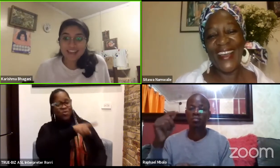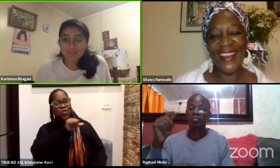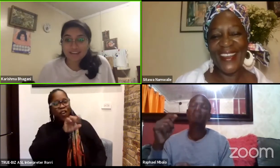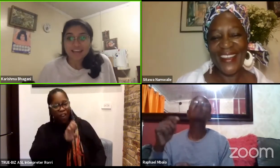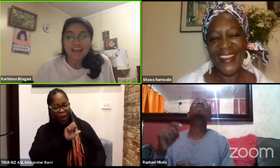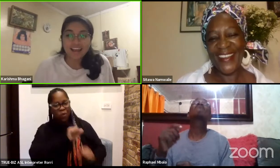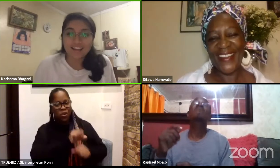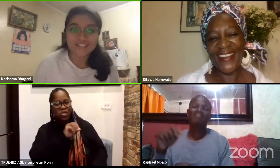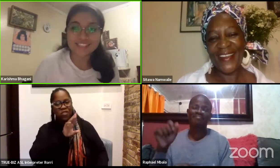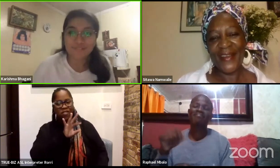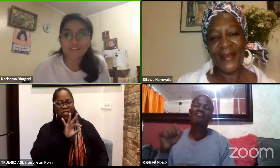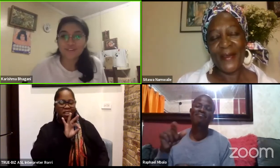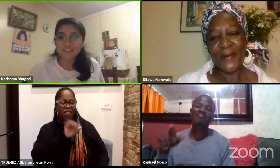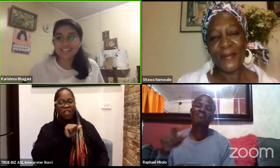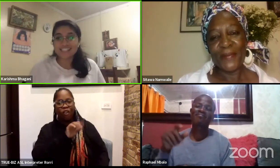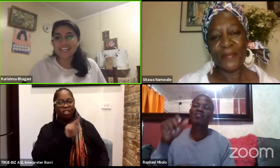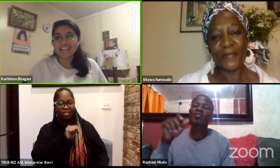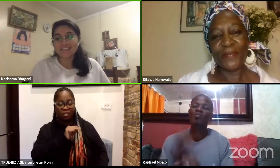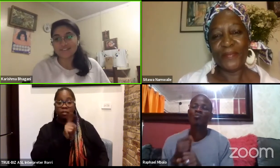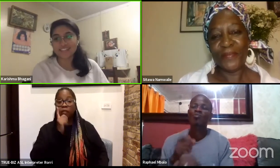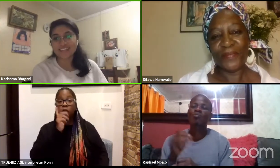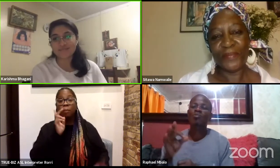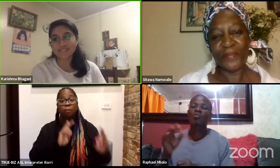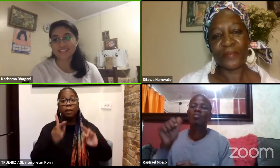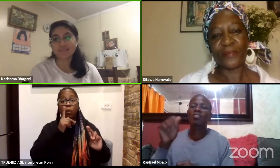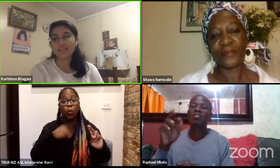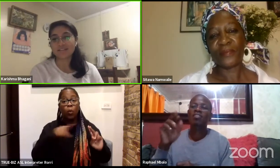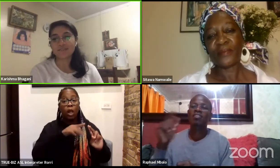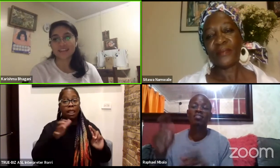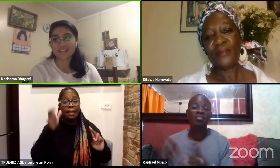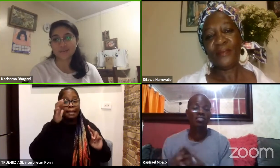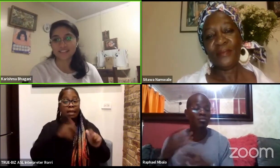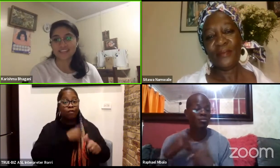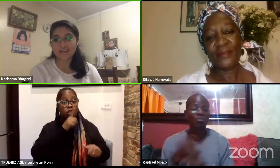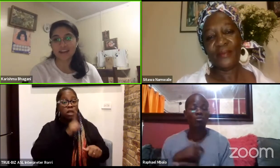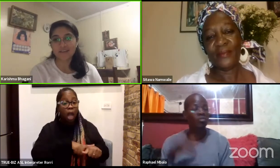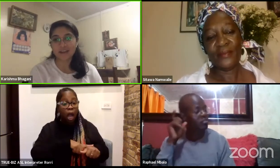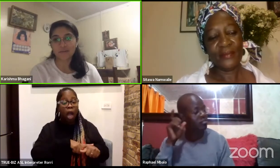I mean, just for the folks listening in the first time, I mean, a few days ago when Sitawa and I were having